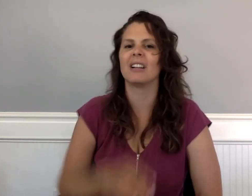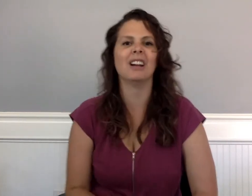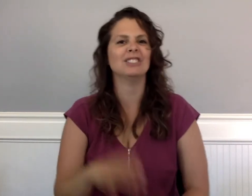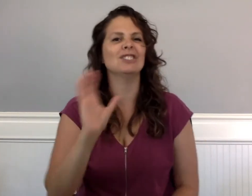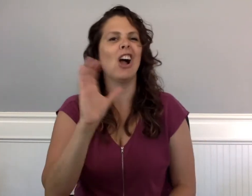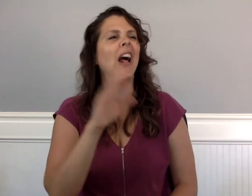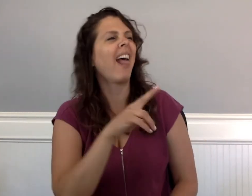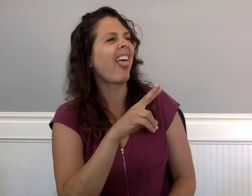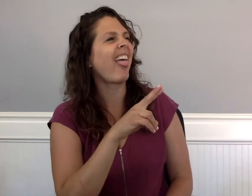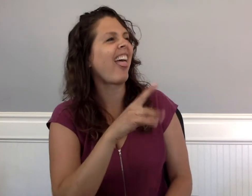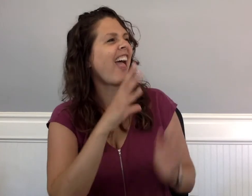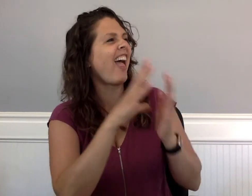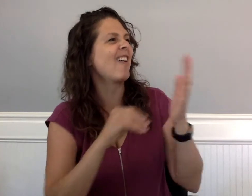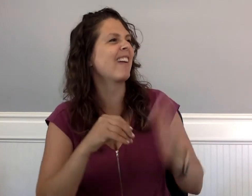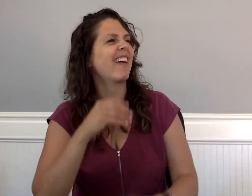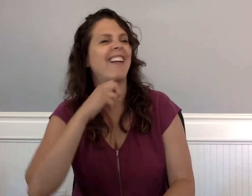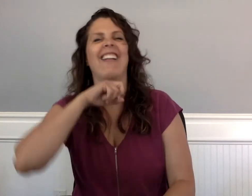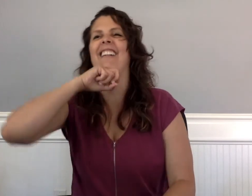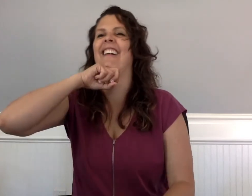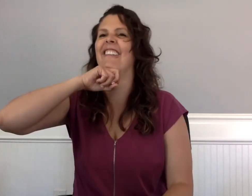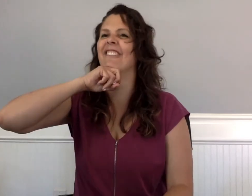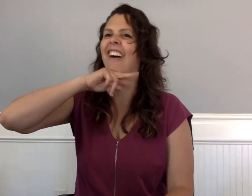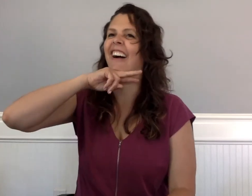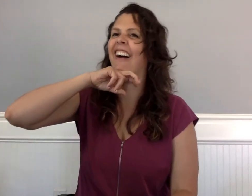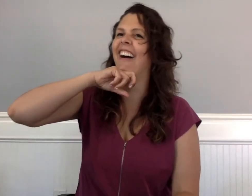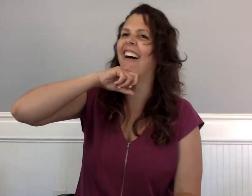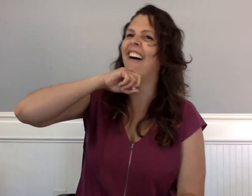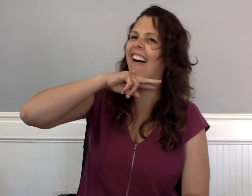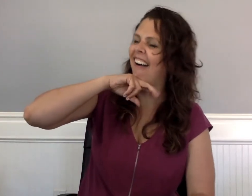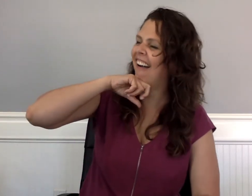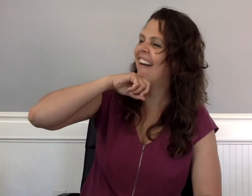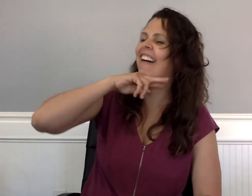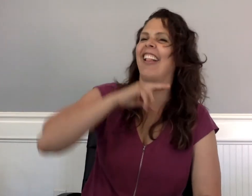Charlie copied the sign.